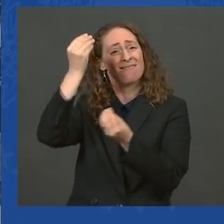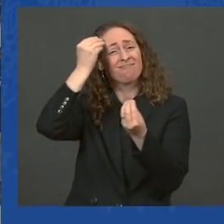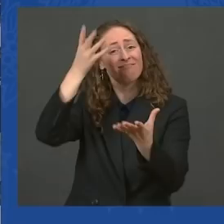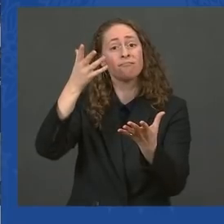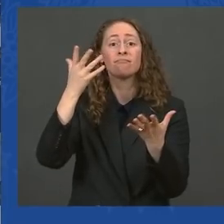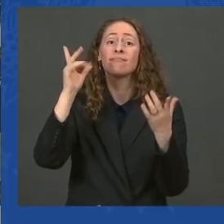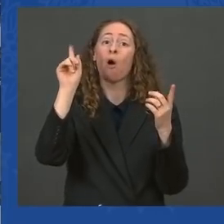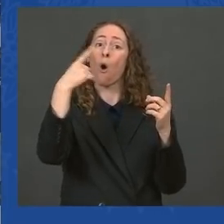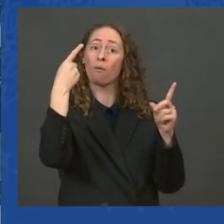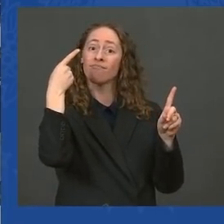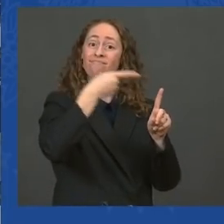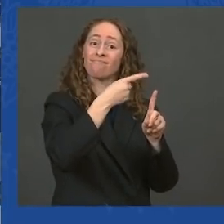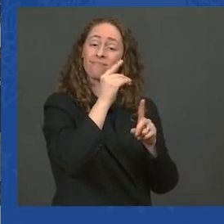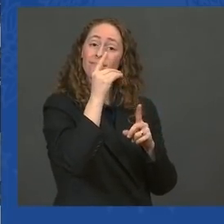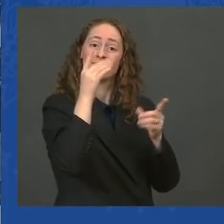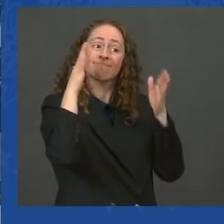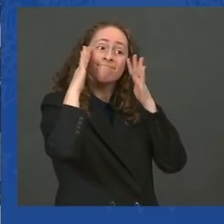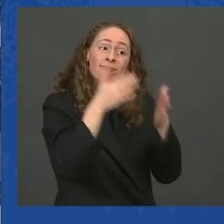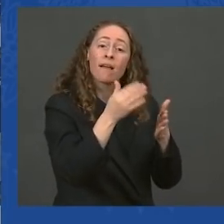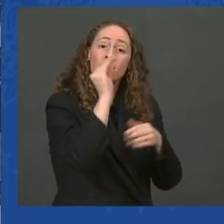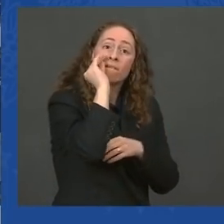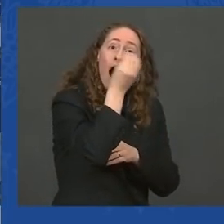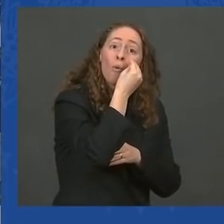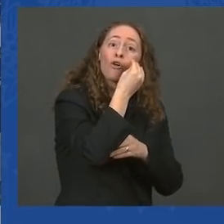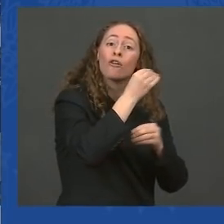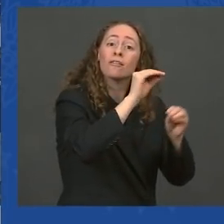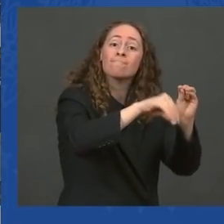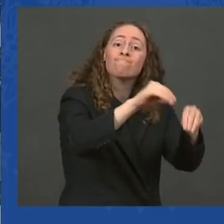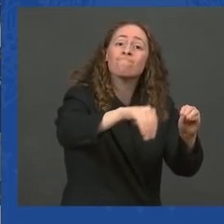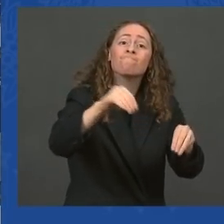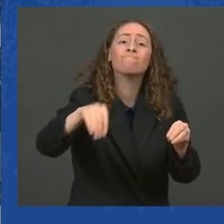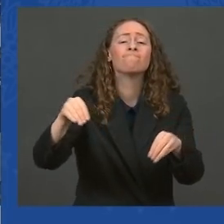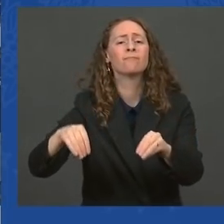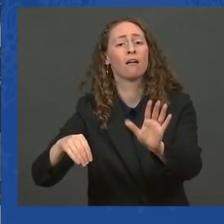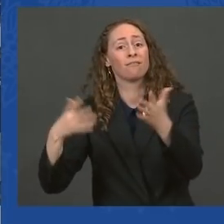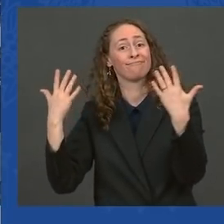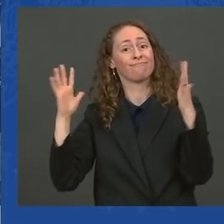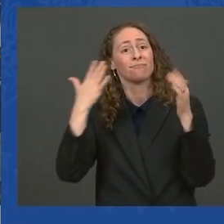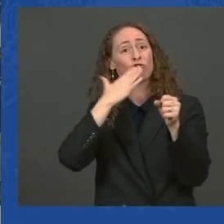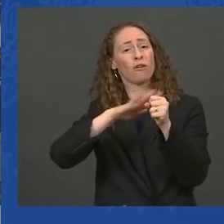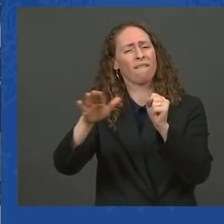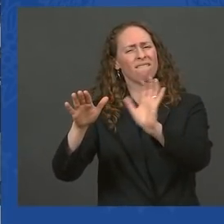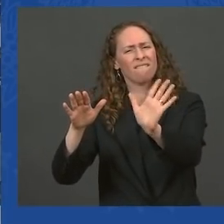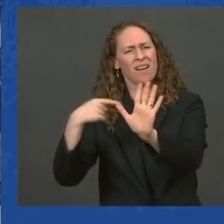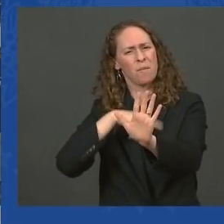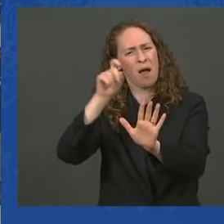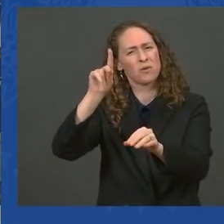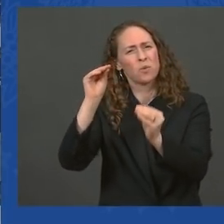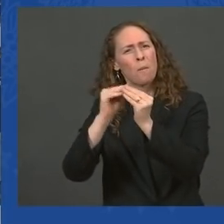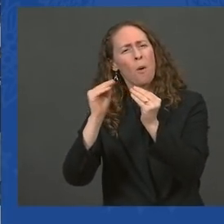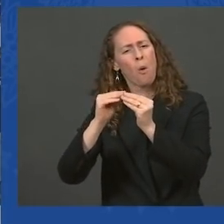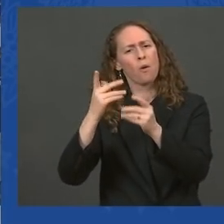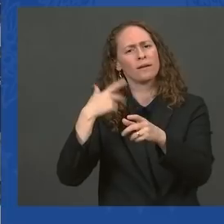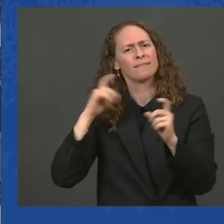That's what you've done today -- all of you -- acts. That's why I'm so proud to sign these bills. May God bless you.